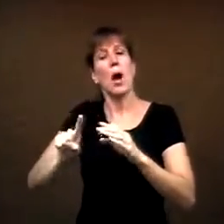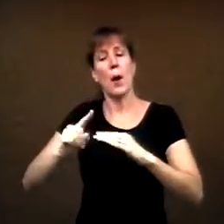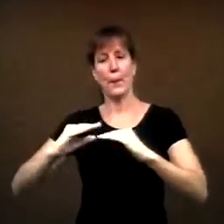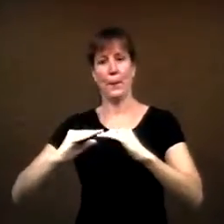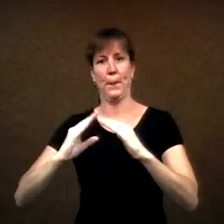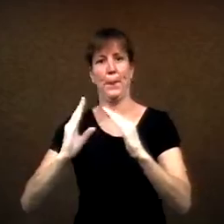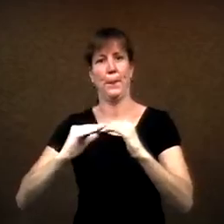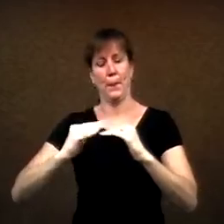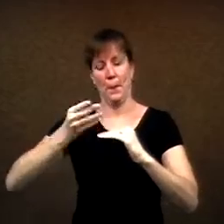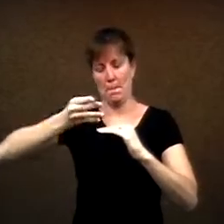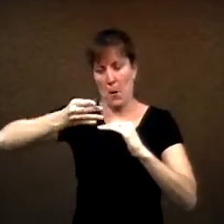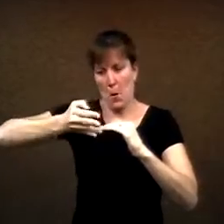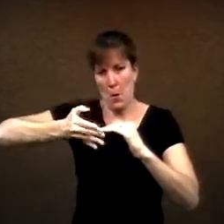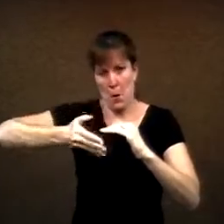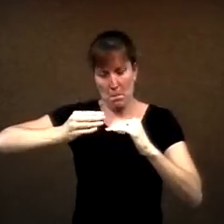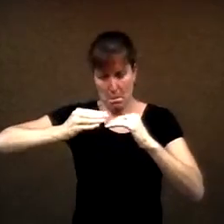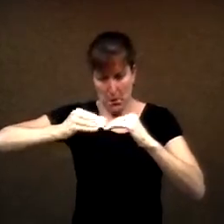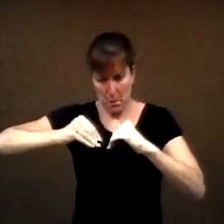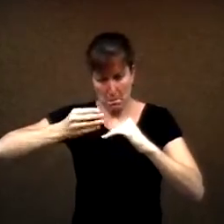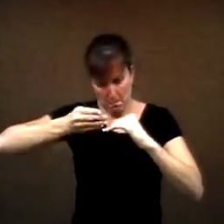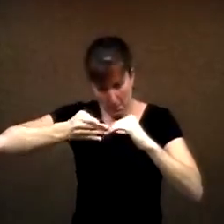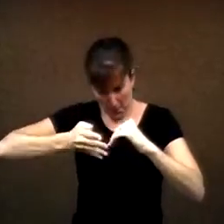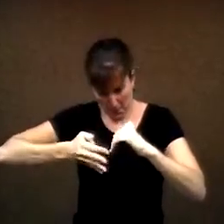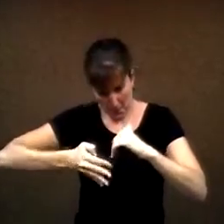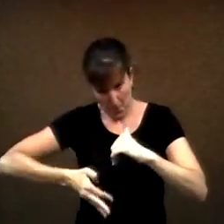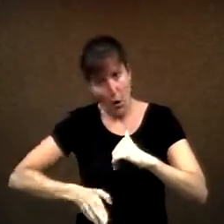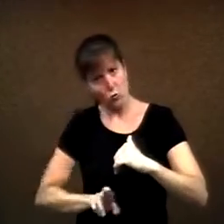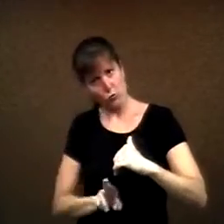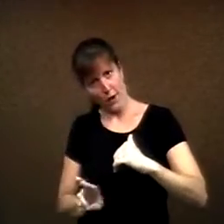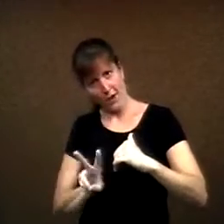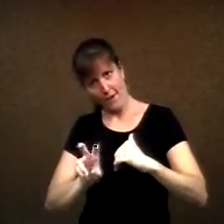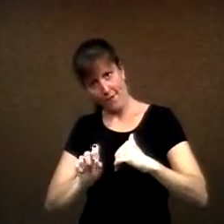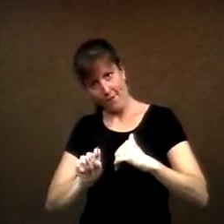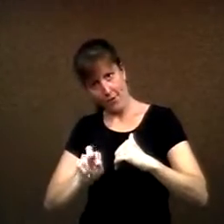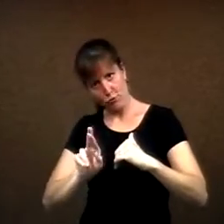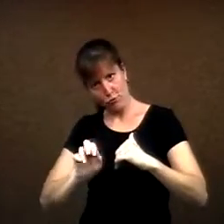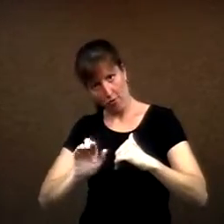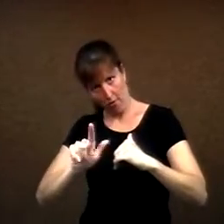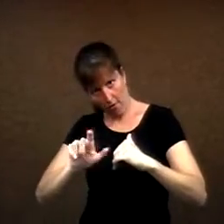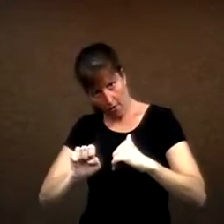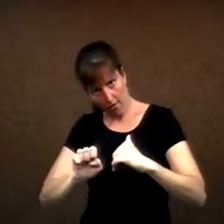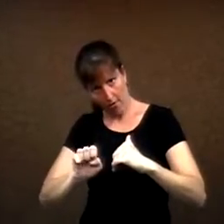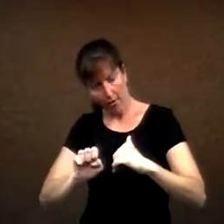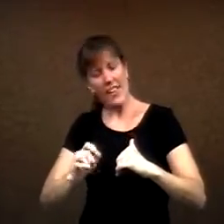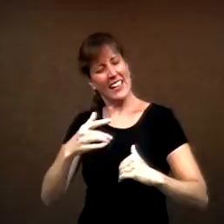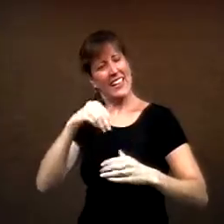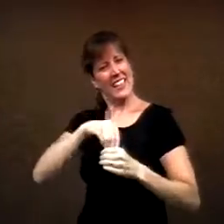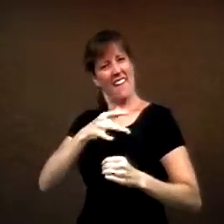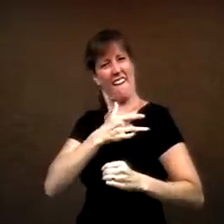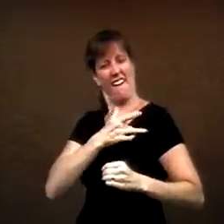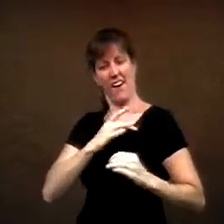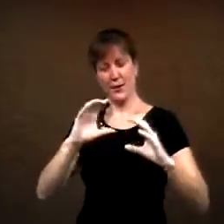into the right ventrical. Throughout the heart, we're going to find these little one-way, little stop and go